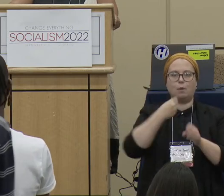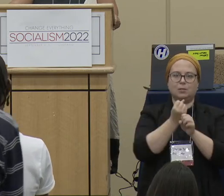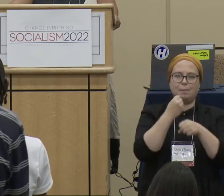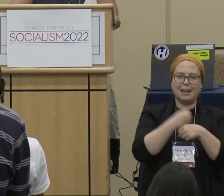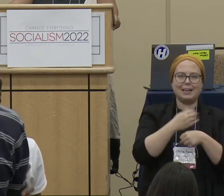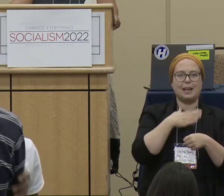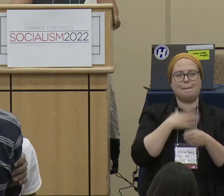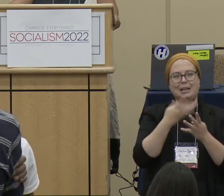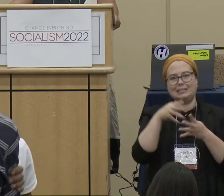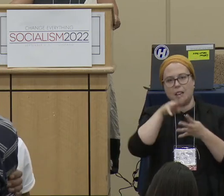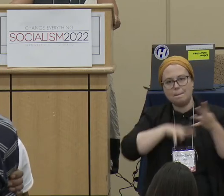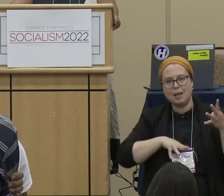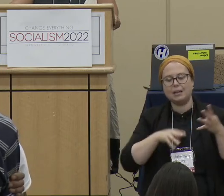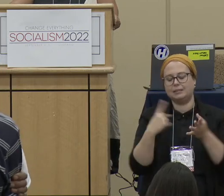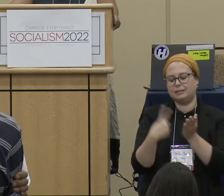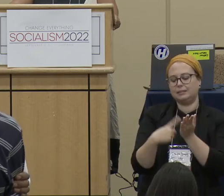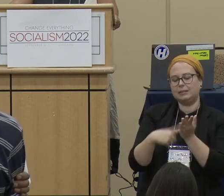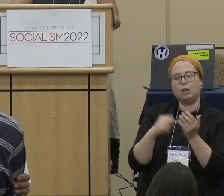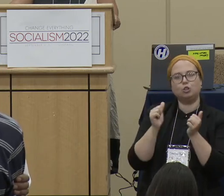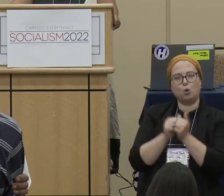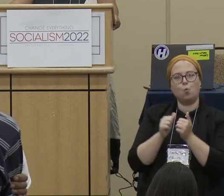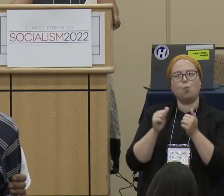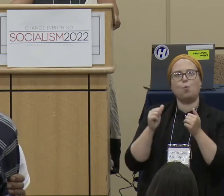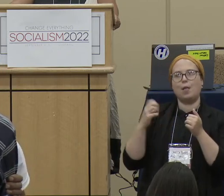this quarter. I was putting together my syllabi, talking to